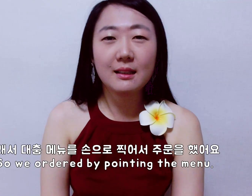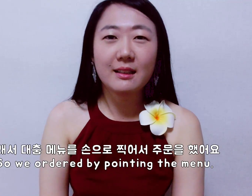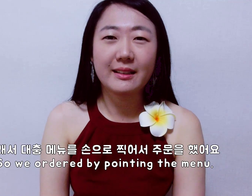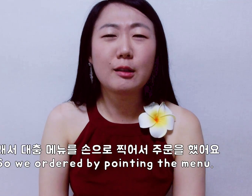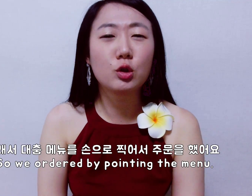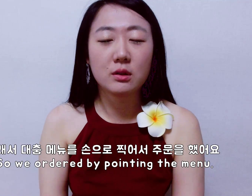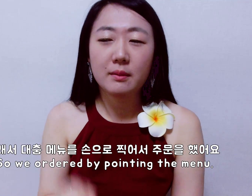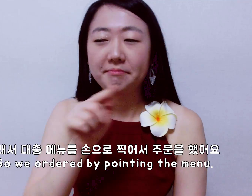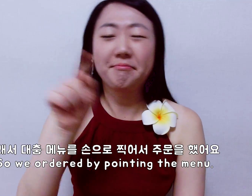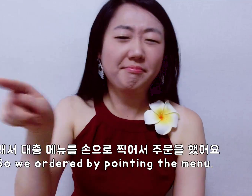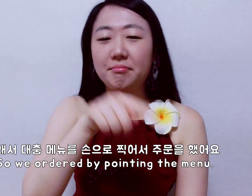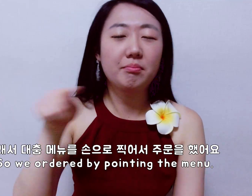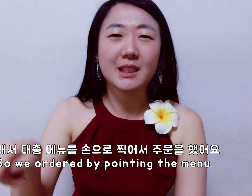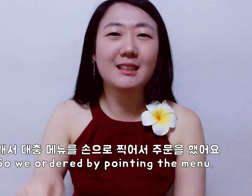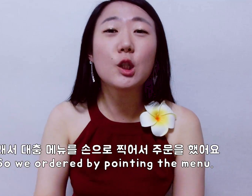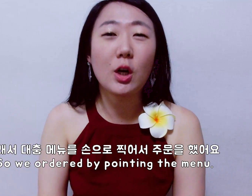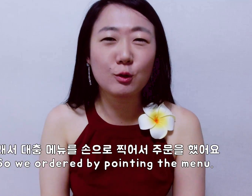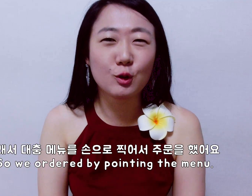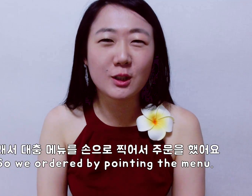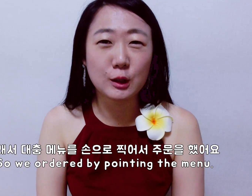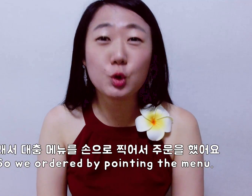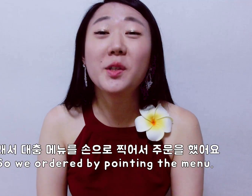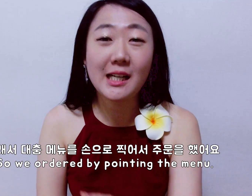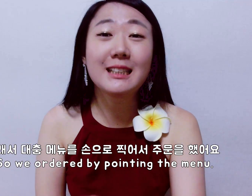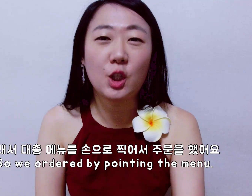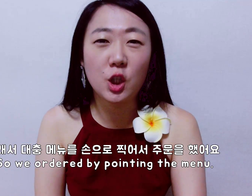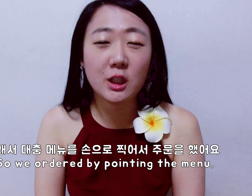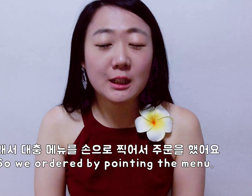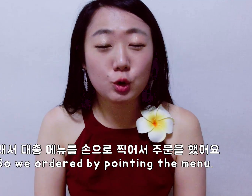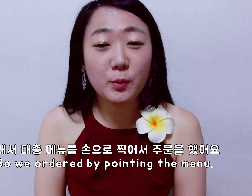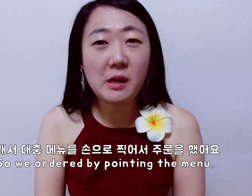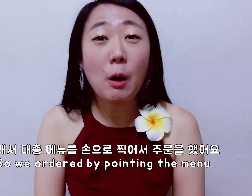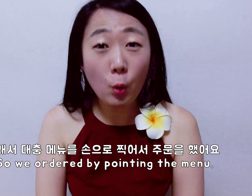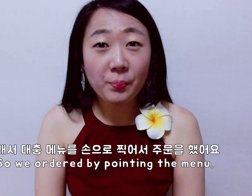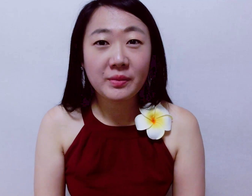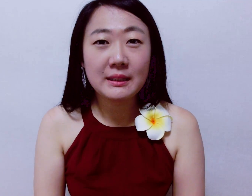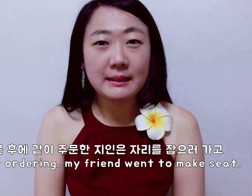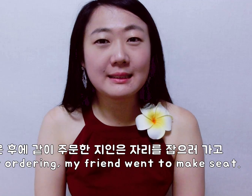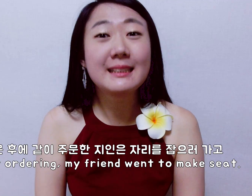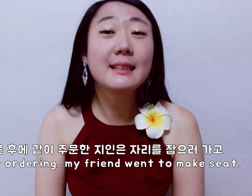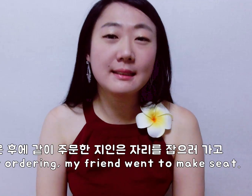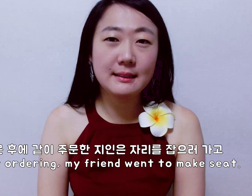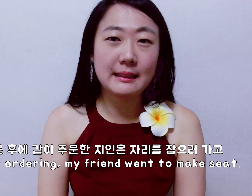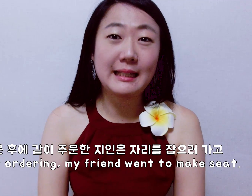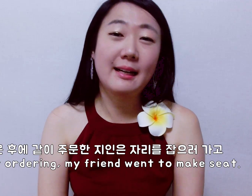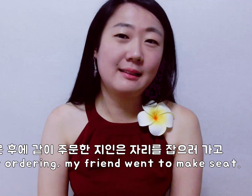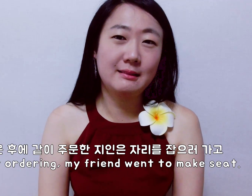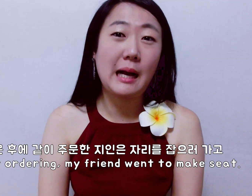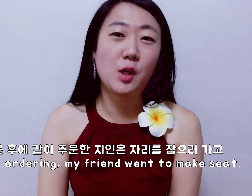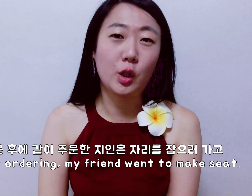거의 친구가될뻔 했는데 and almost became friend 거기서 해산했네요 but we said goodbye there. 8. the difference between guide who met deaf